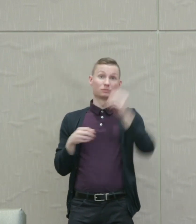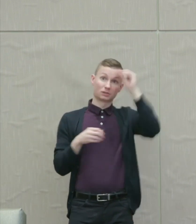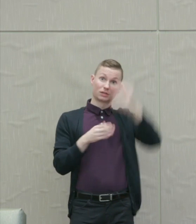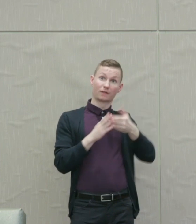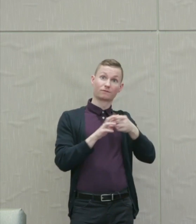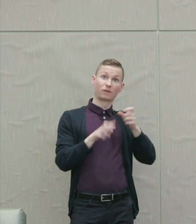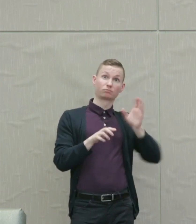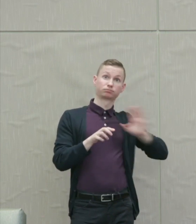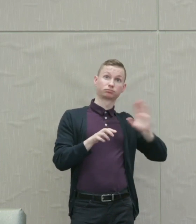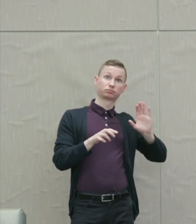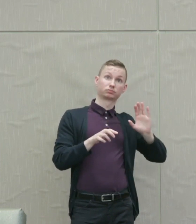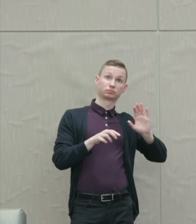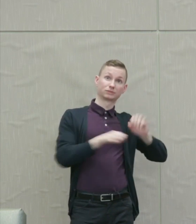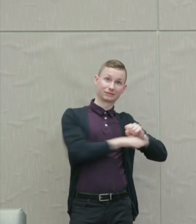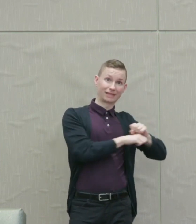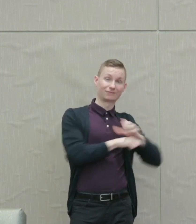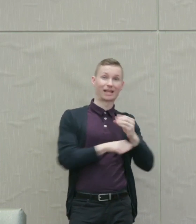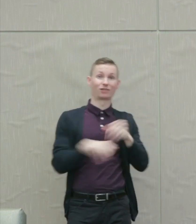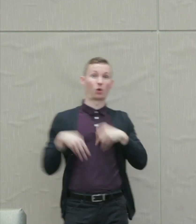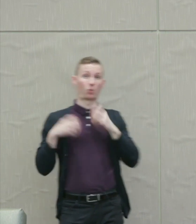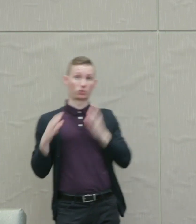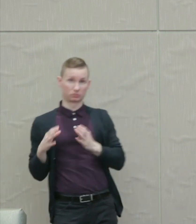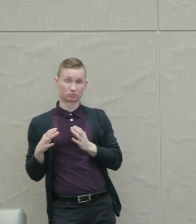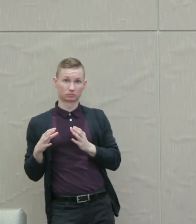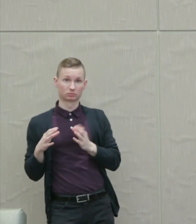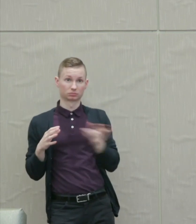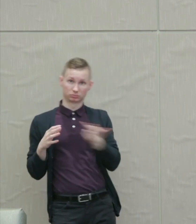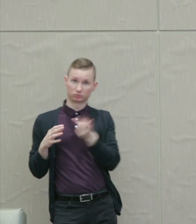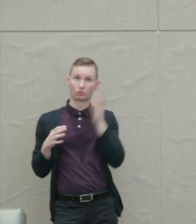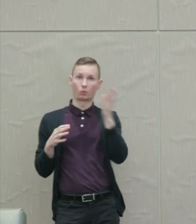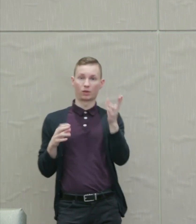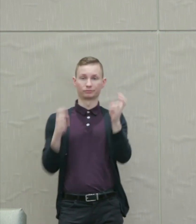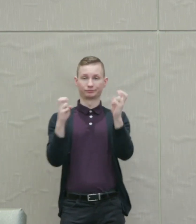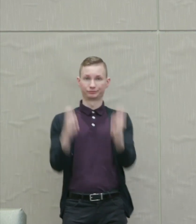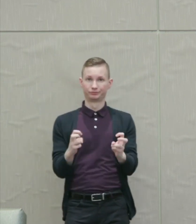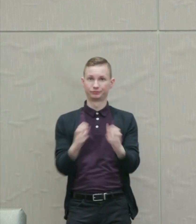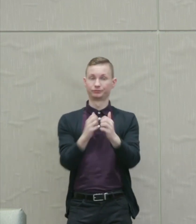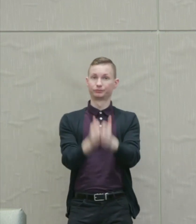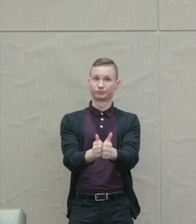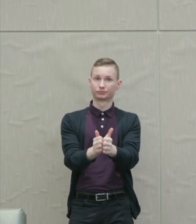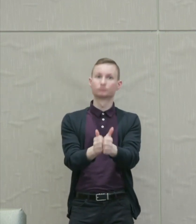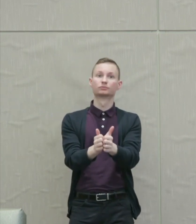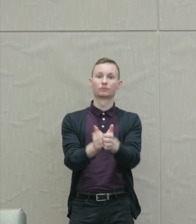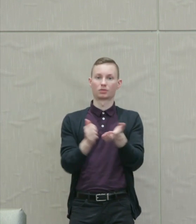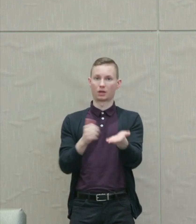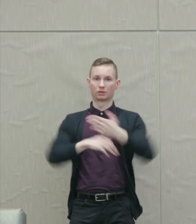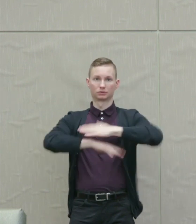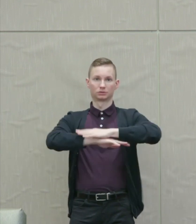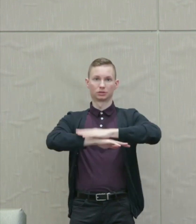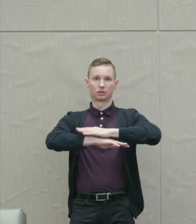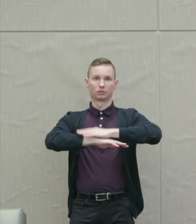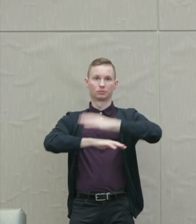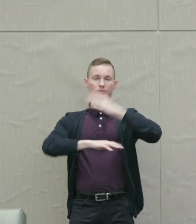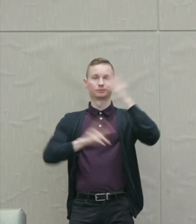the sons of former slave owners will be able to sit down together at the table of brotherhood.